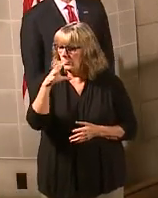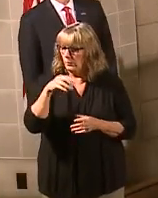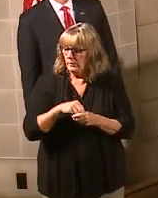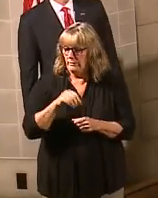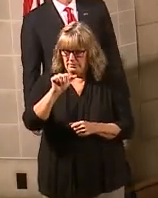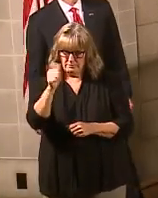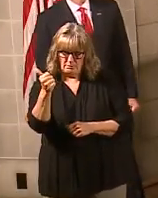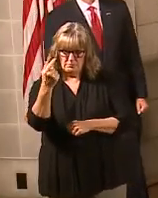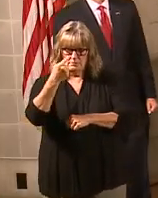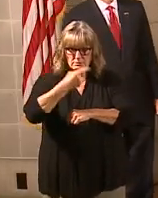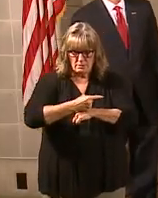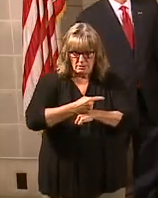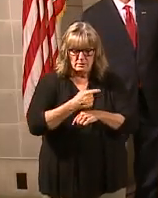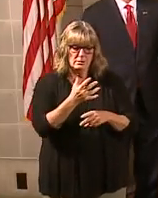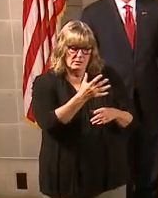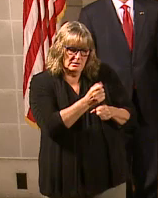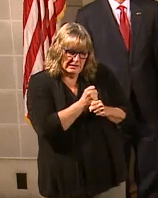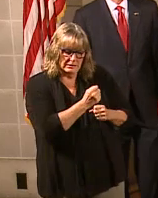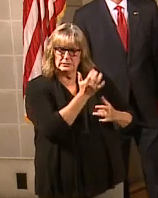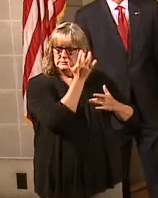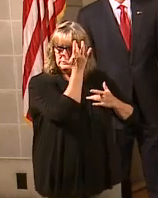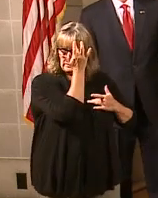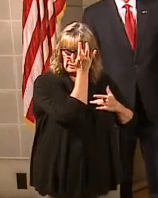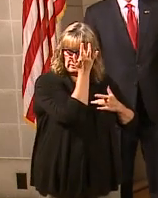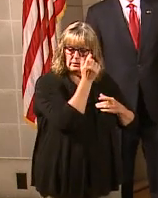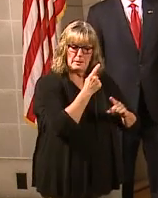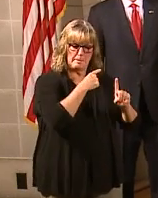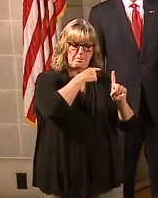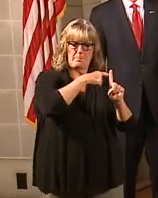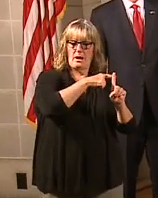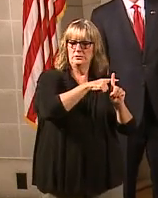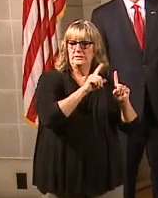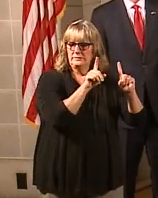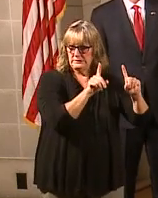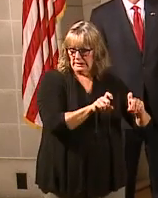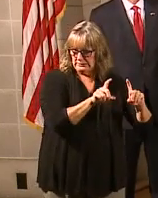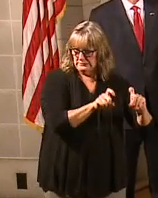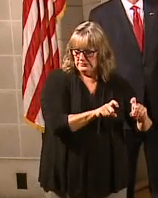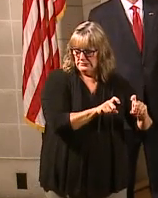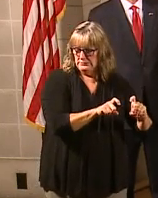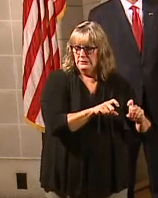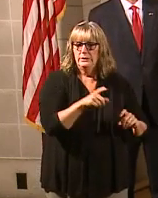SO THAT IS UP TO THE DOCTOR TO DECIDE.